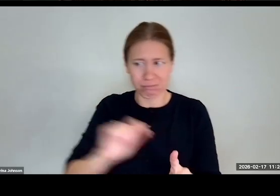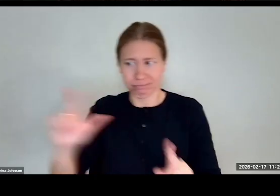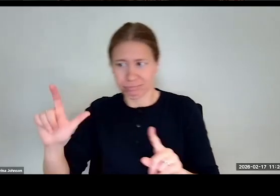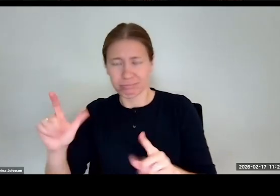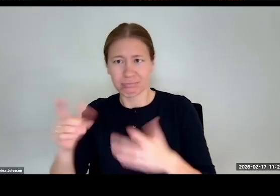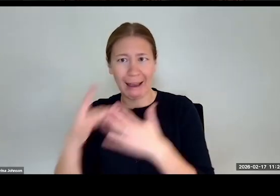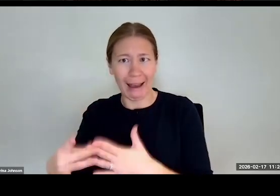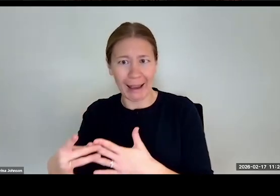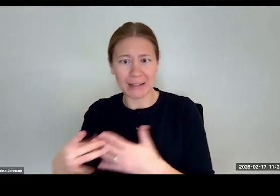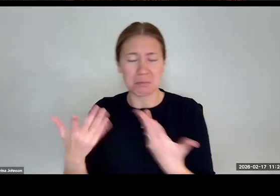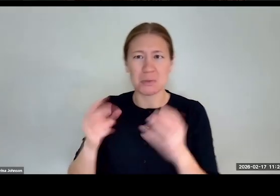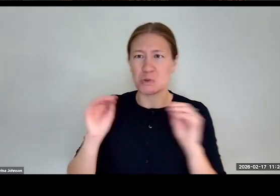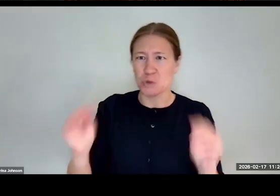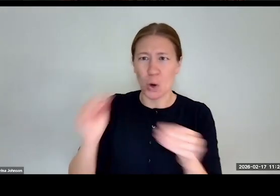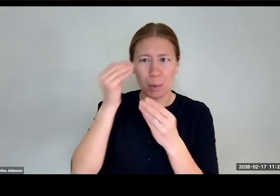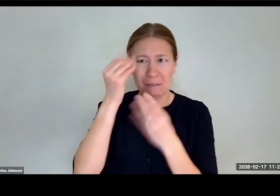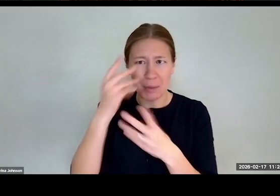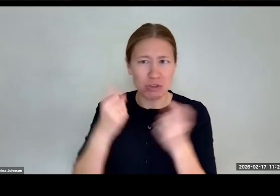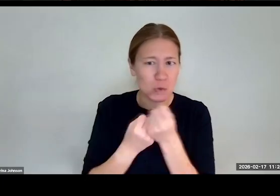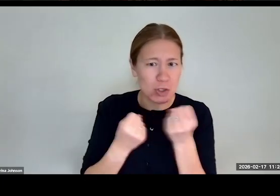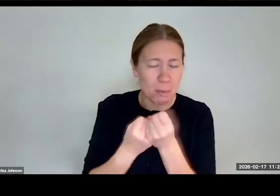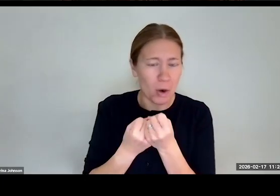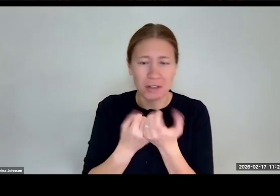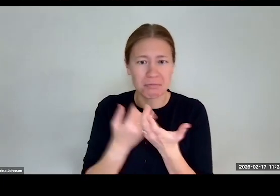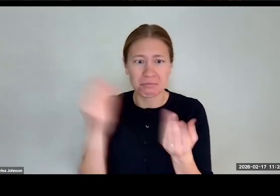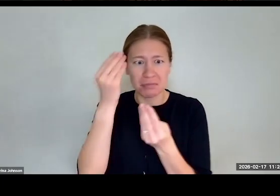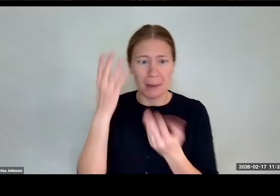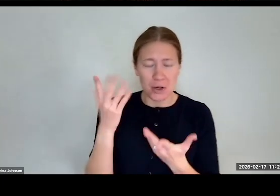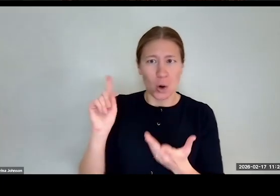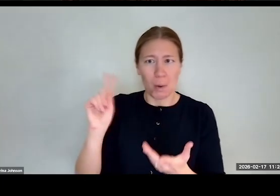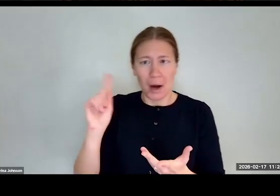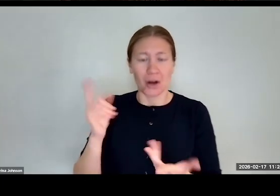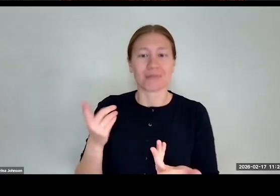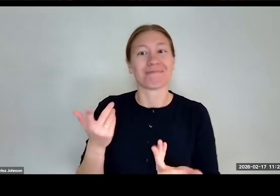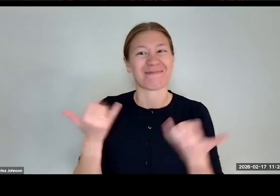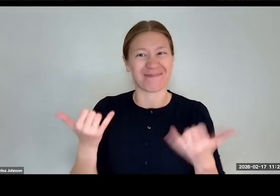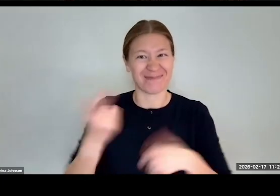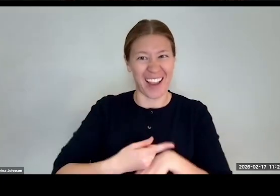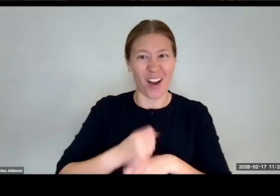where they'll end up if they engage with the link. And especially in today's day and age with data security and all of those things, we want people to know